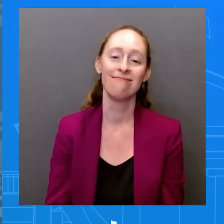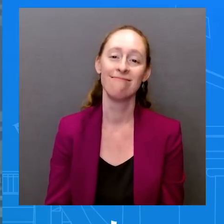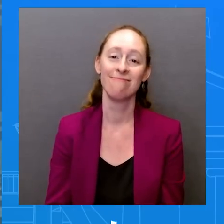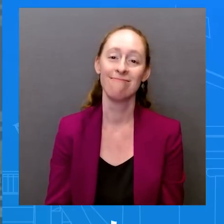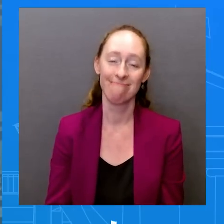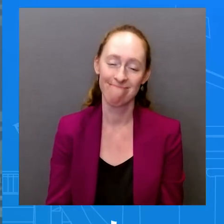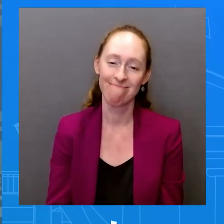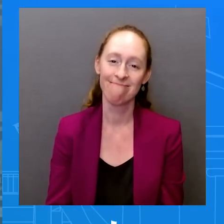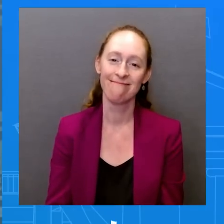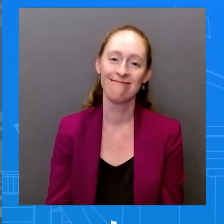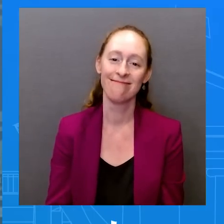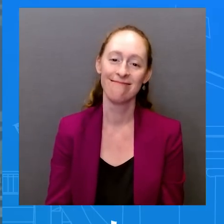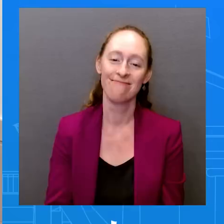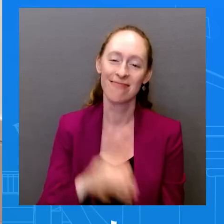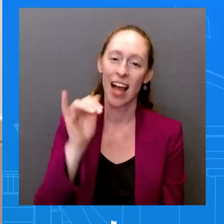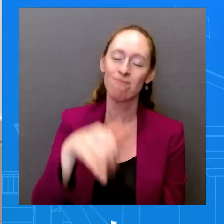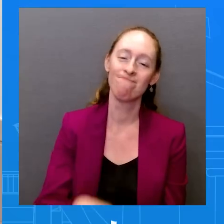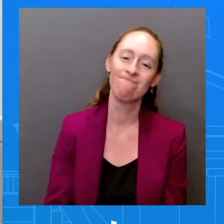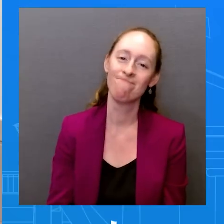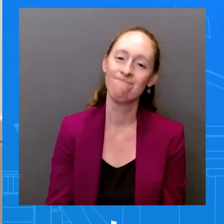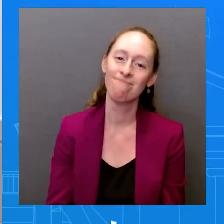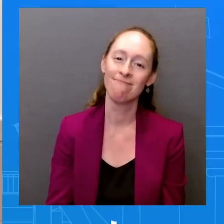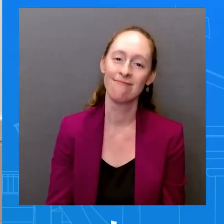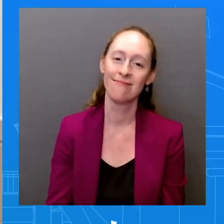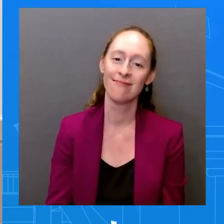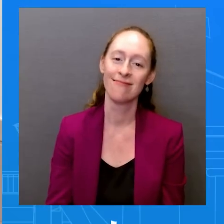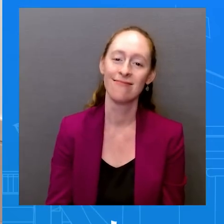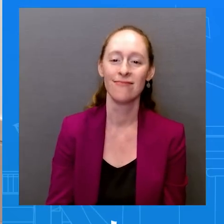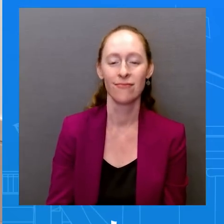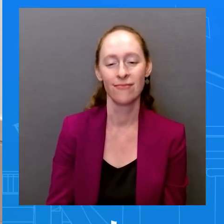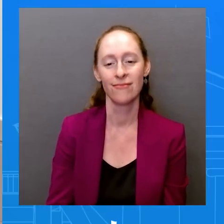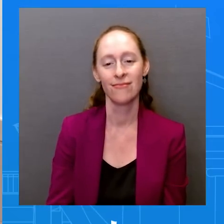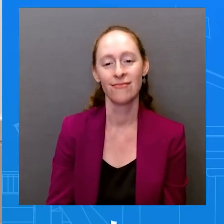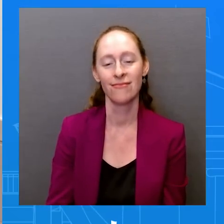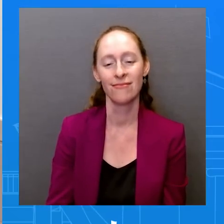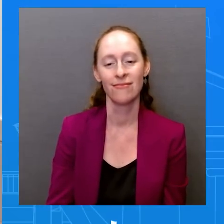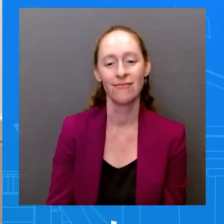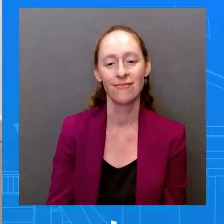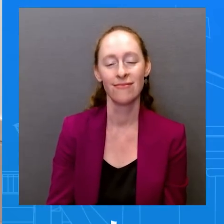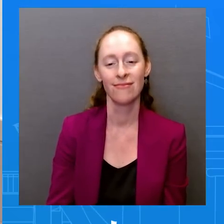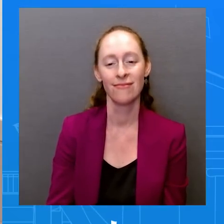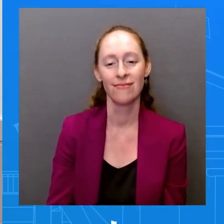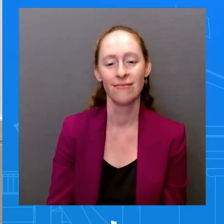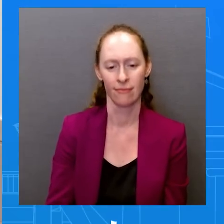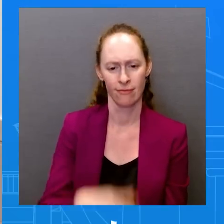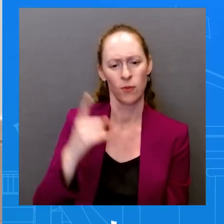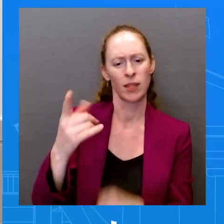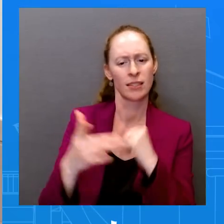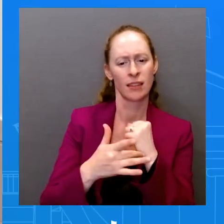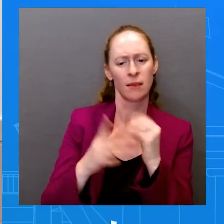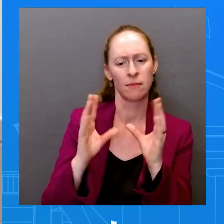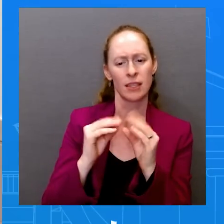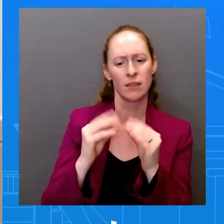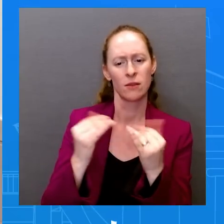The Press: And a quick clarification on the technology meeting that took place today. How did the White House select Mozilla and Sonos